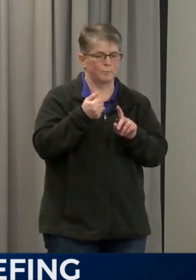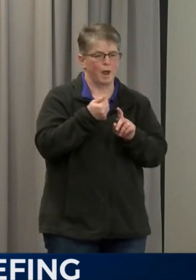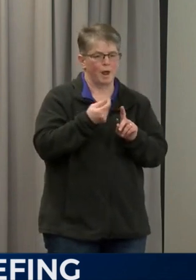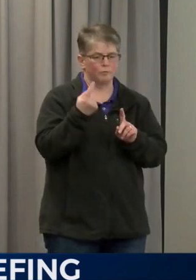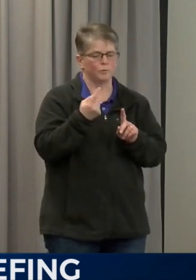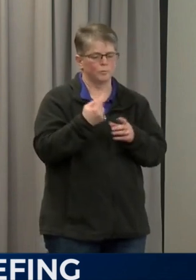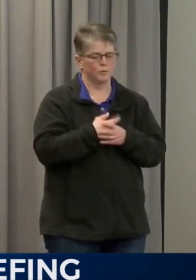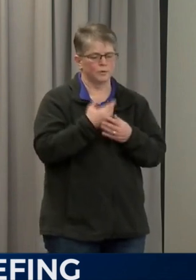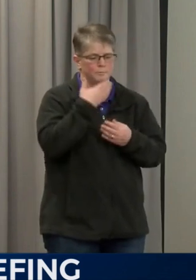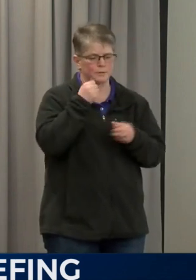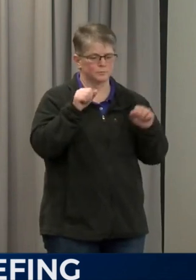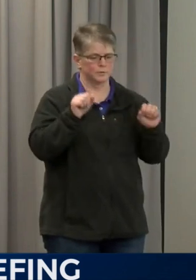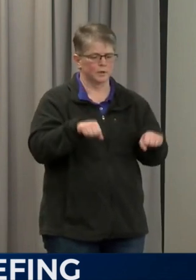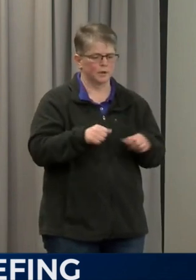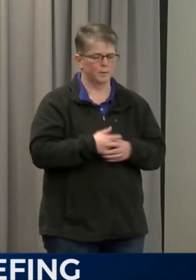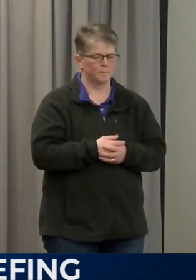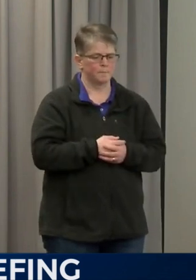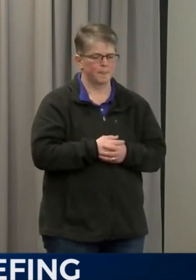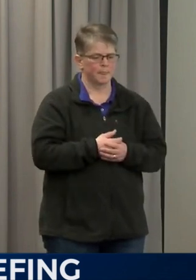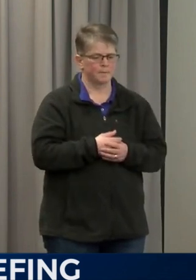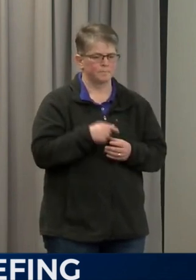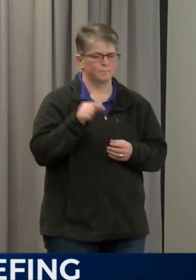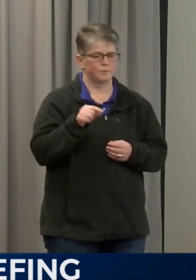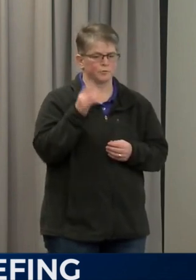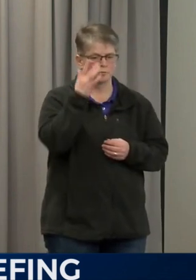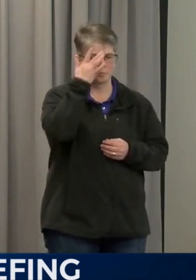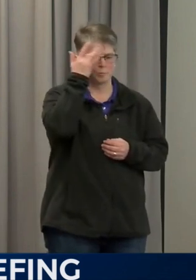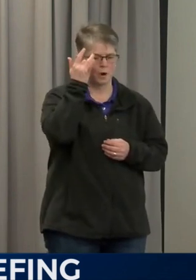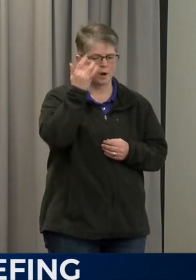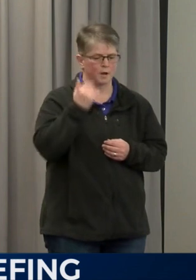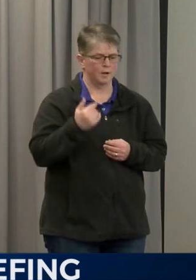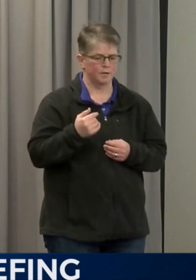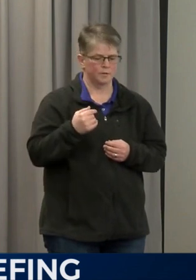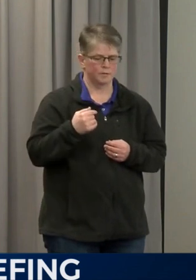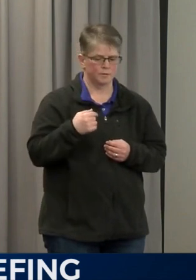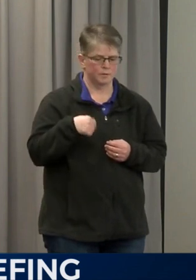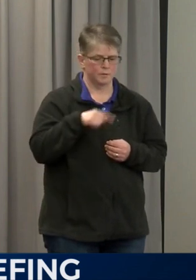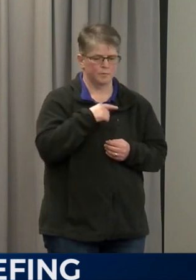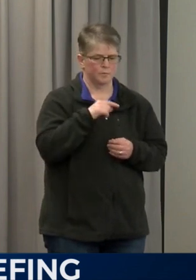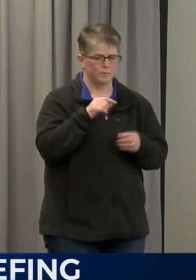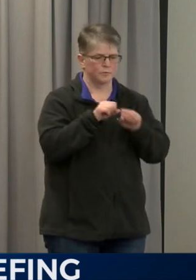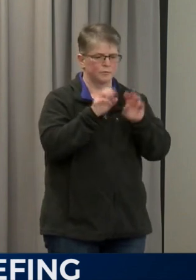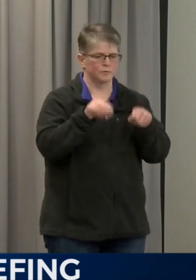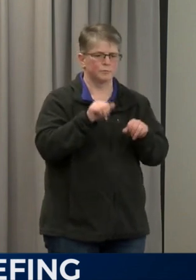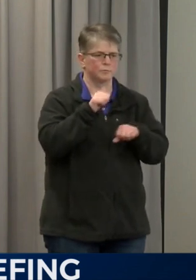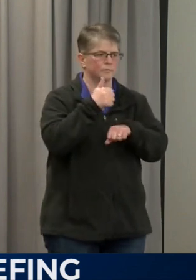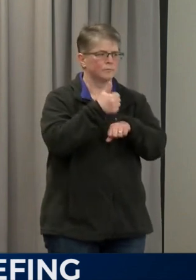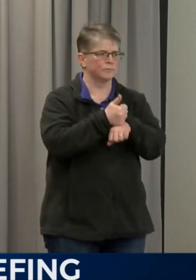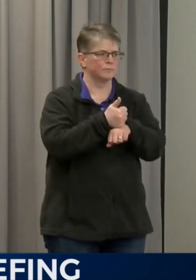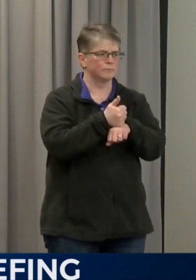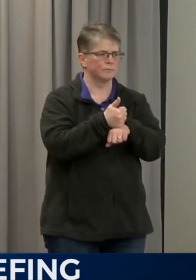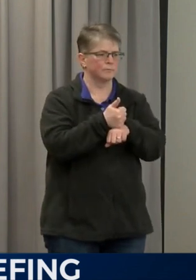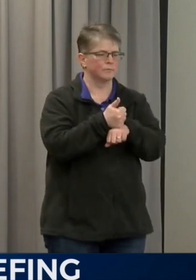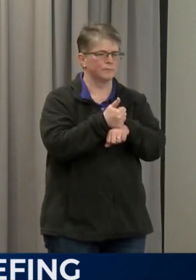YES. CLEARLY YOU WANT TO KEEP IT FROM EVERYBODY, AS BEST WE CAN.